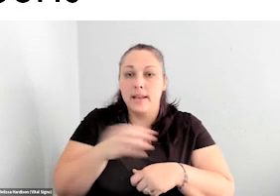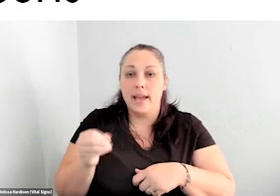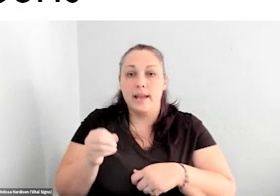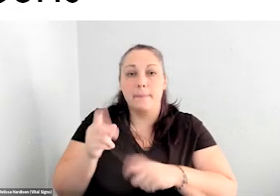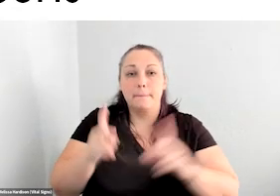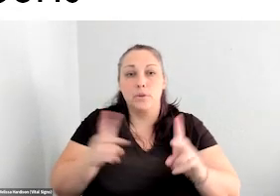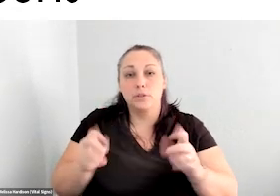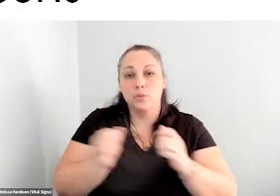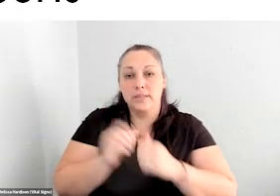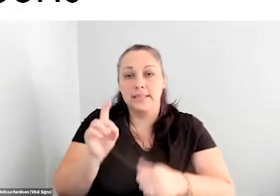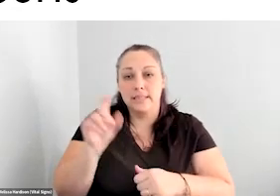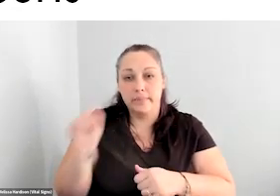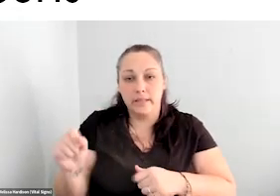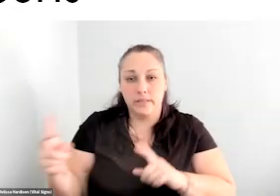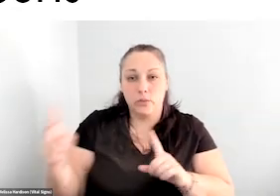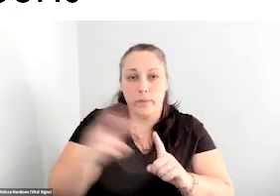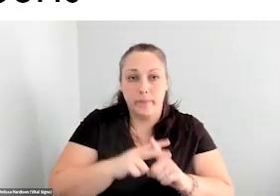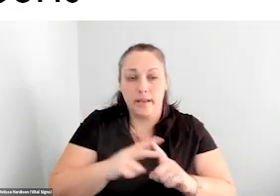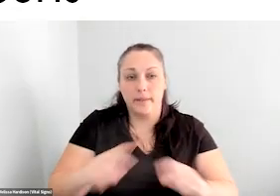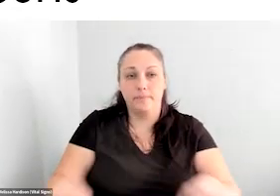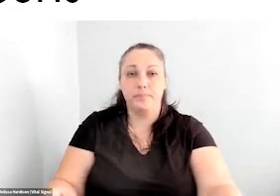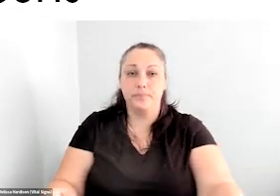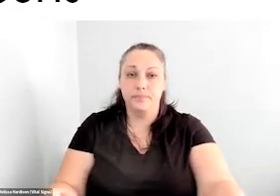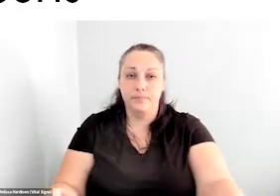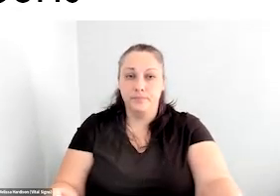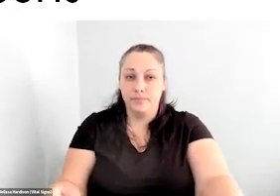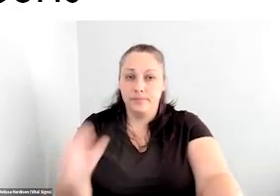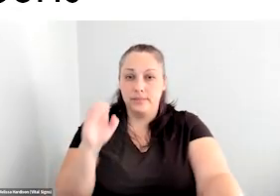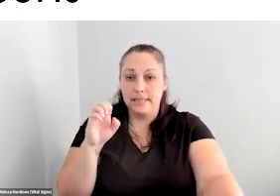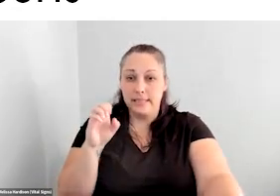EDU Core Research program, that is the ECR program,